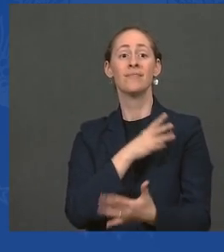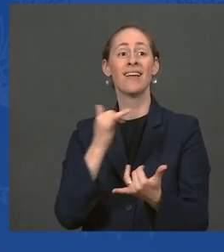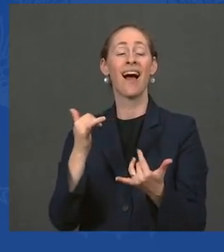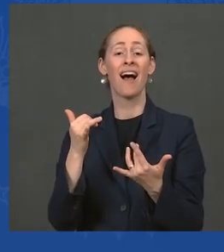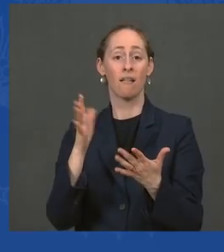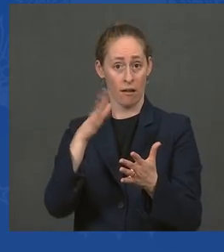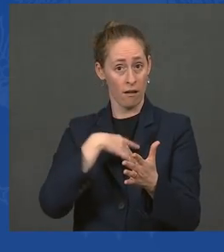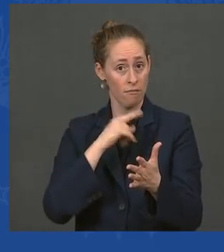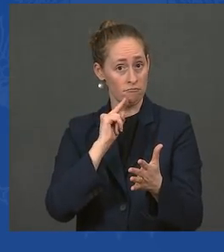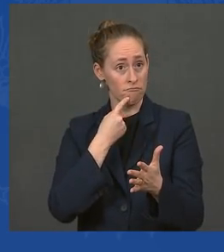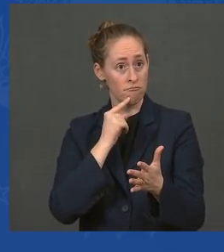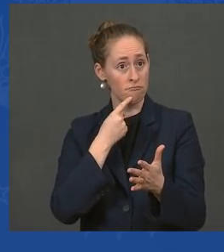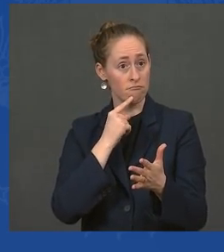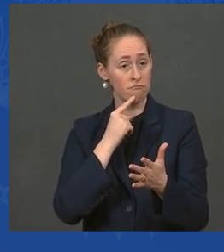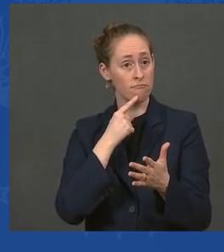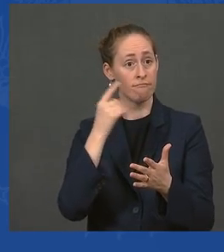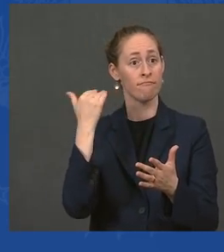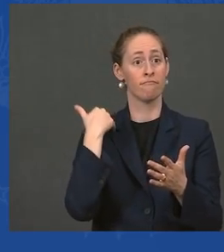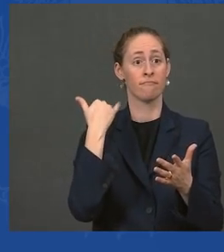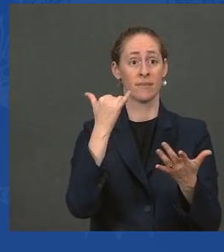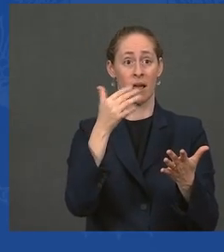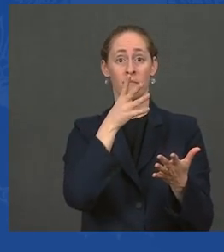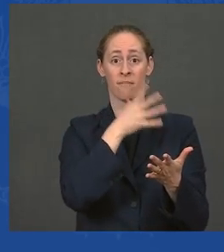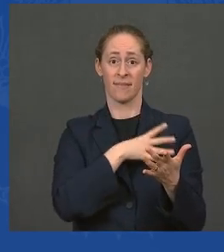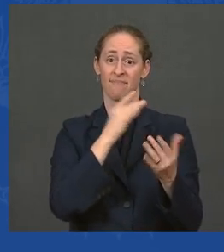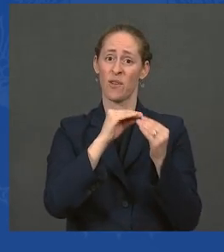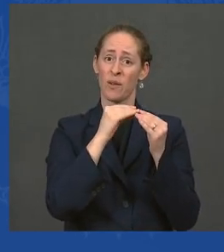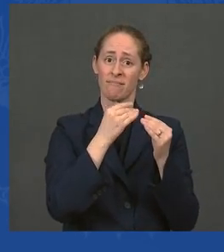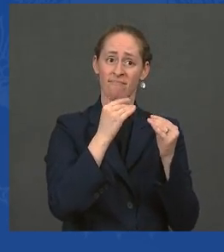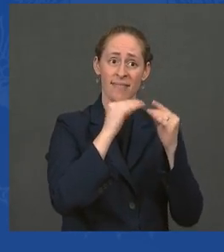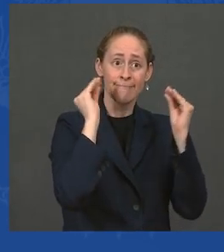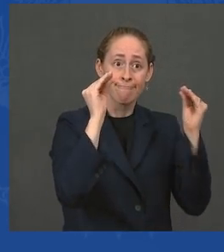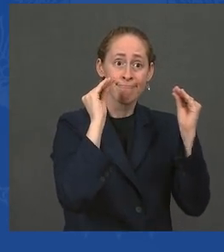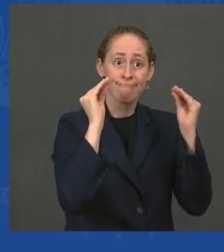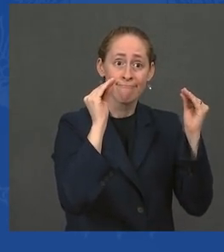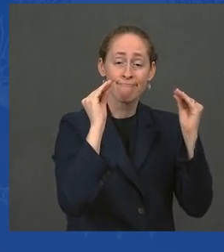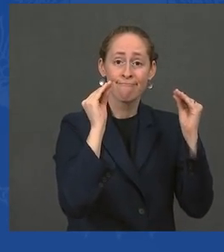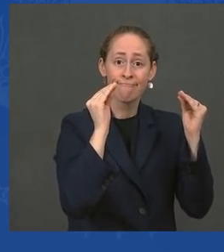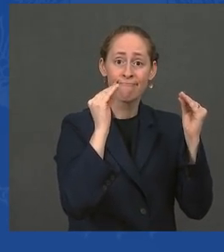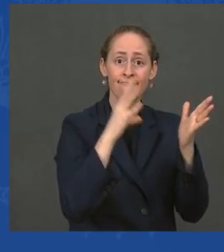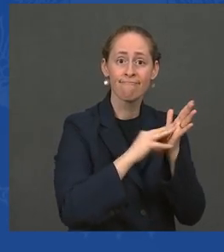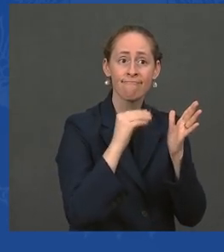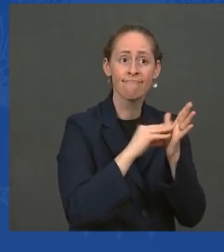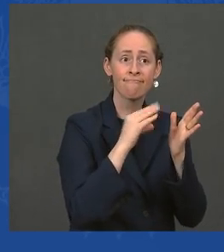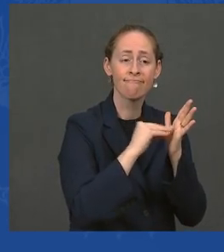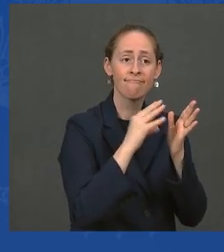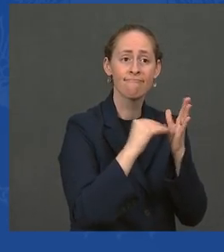better educated than men. If you look at -- and I do about five college commencements a year.